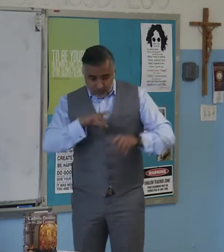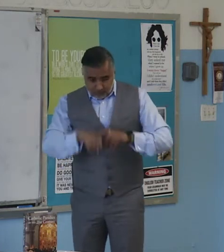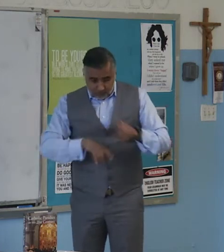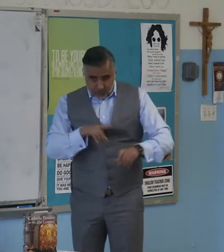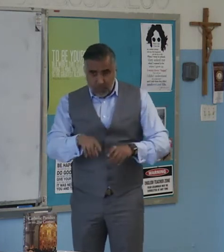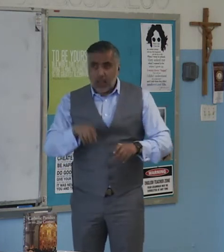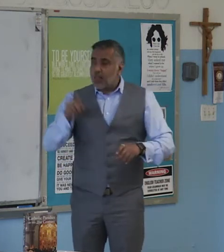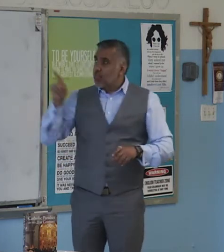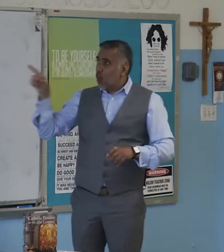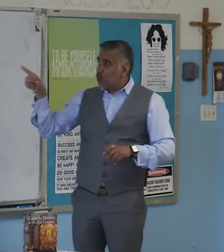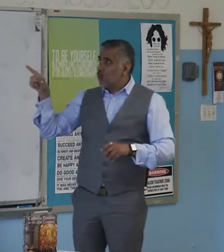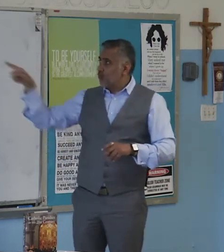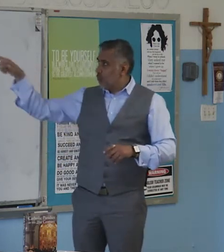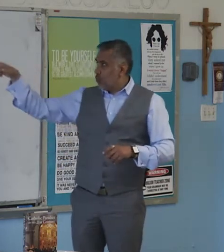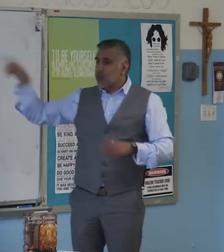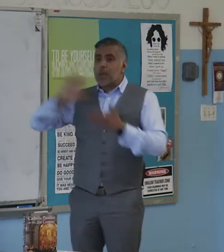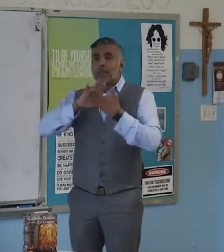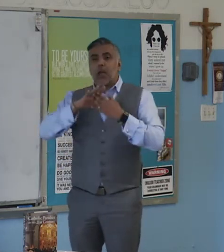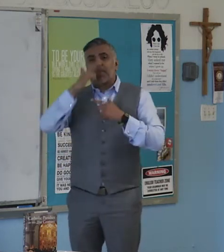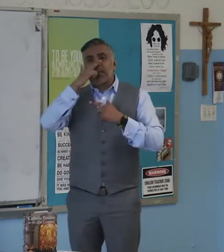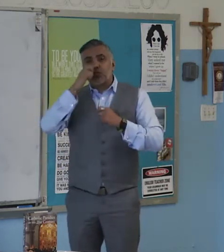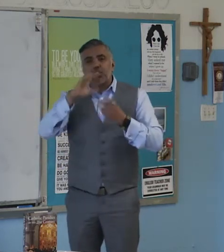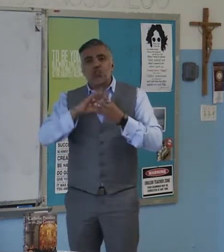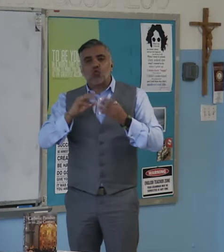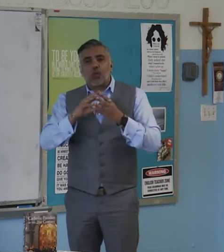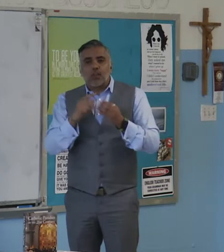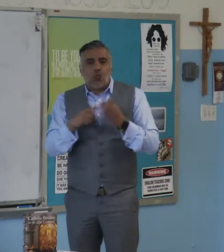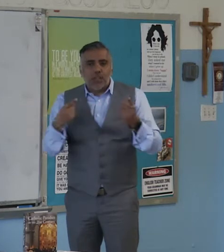interesting stories of what happens here. So a lot of it is the effort on the part